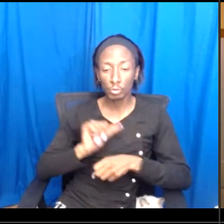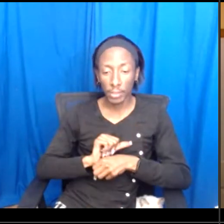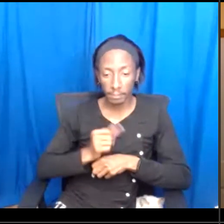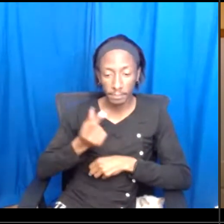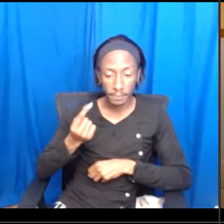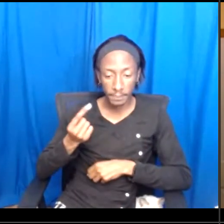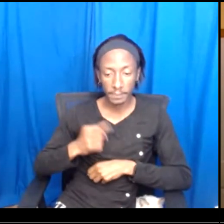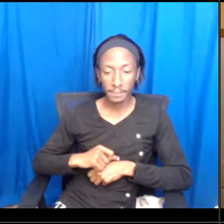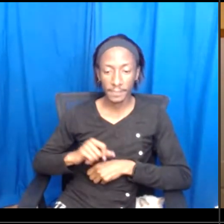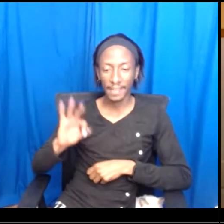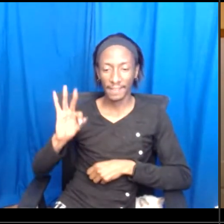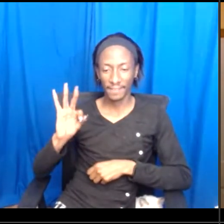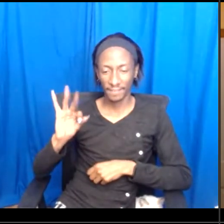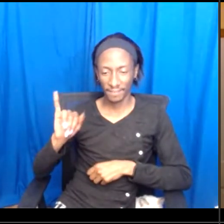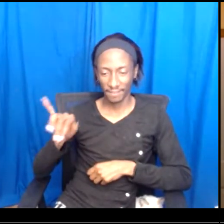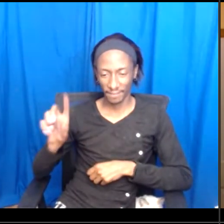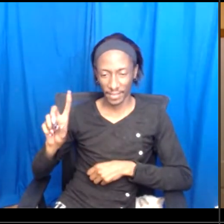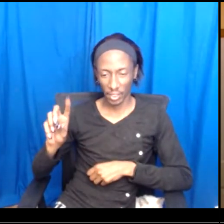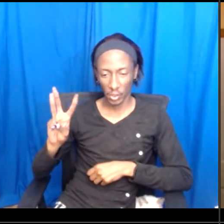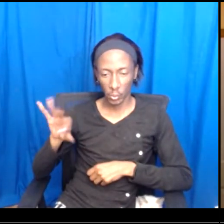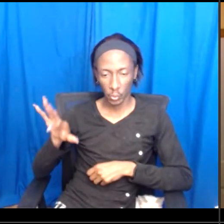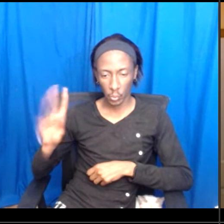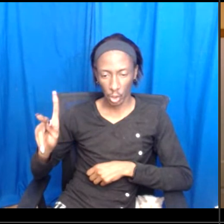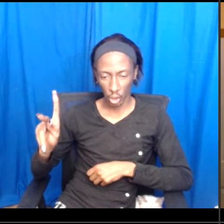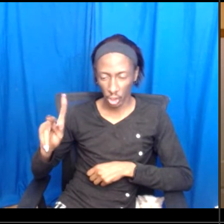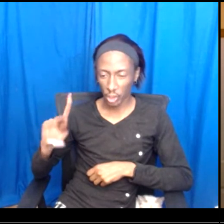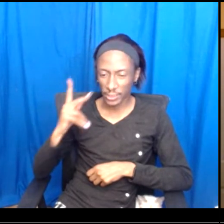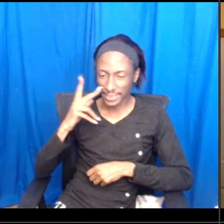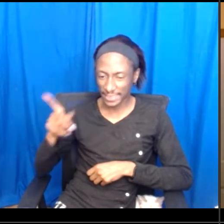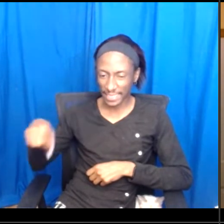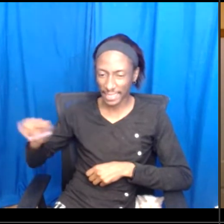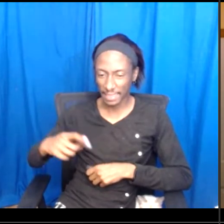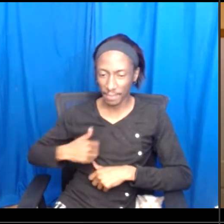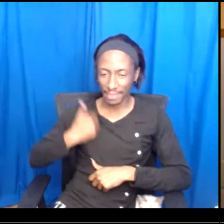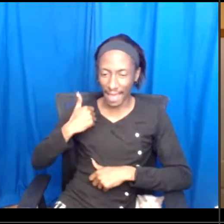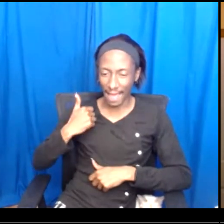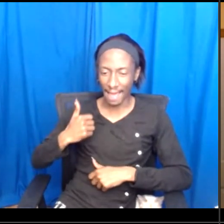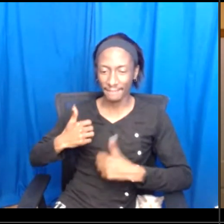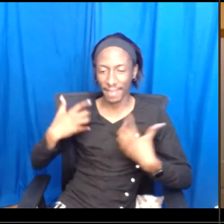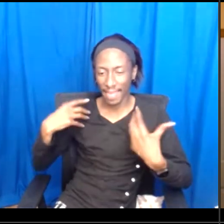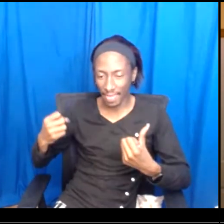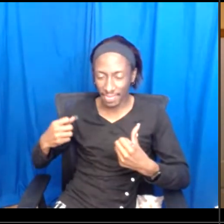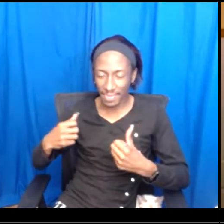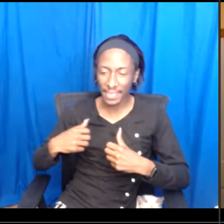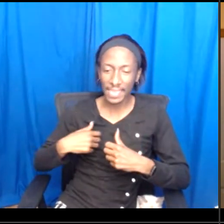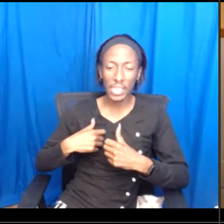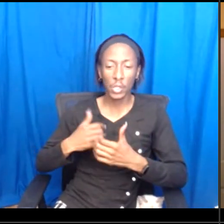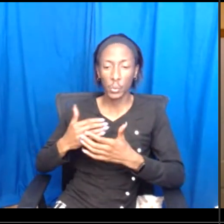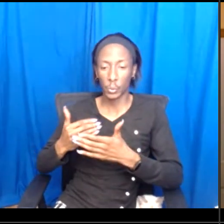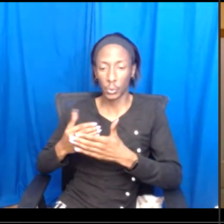Field work, being out in the fields and seeing them live and healthy. And when we get notifications of new calves.